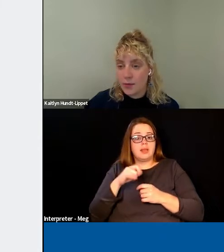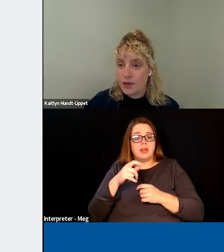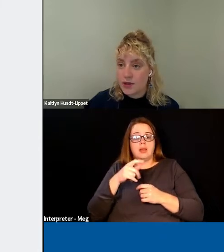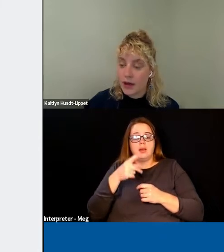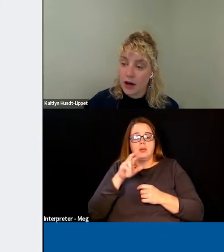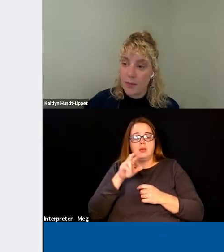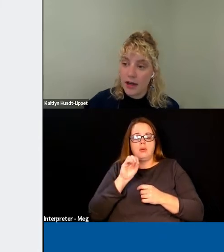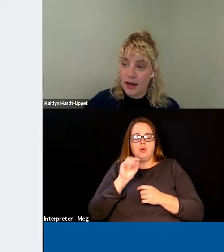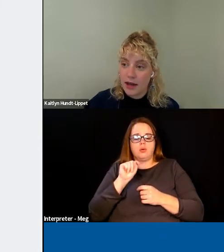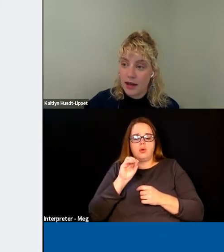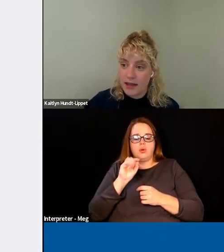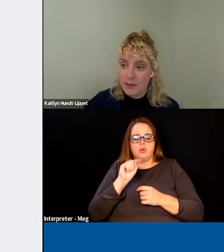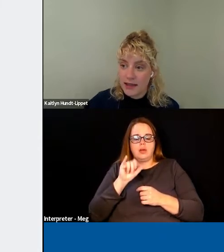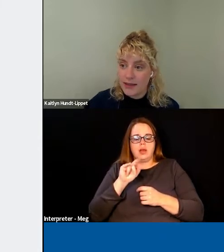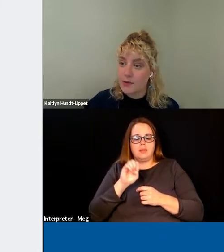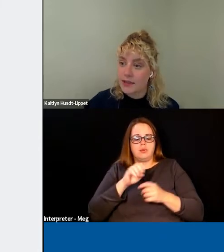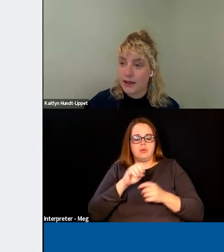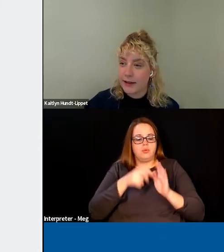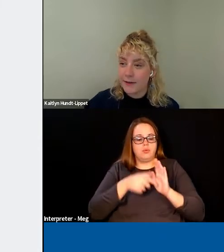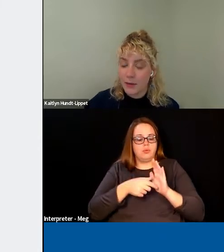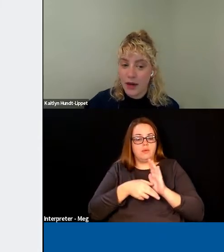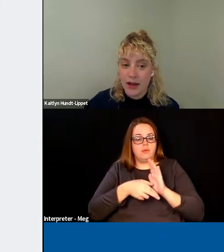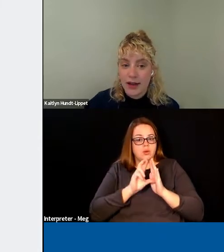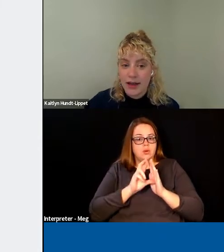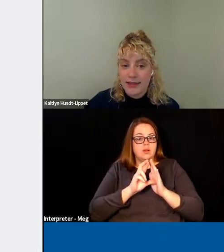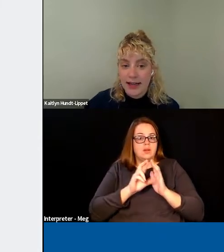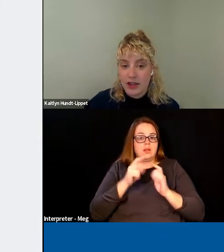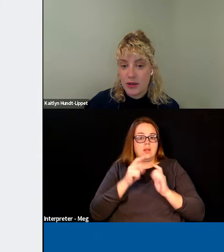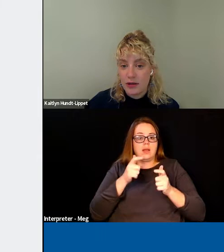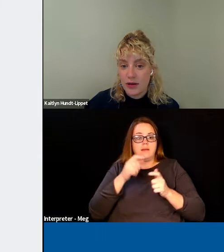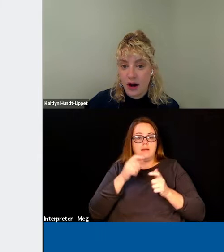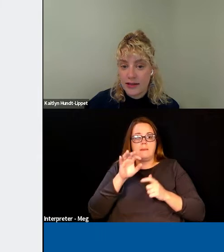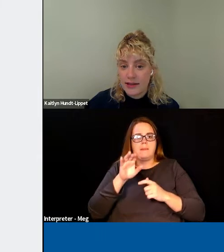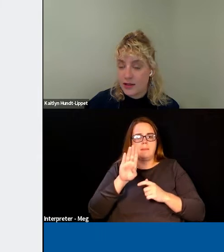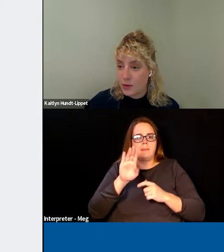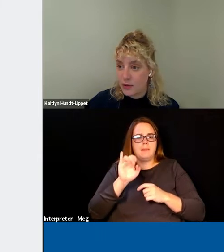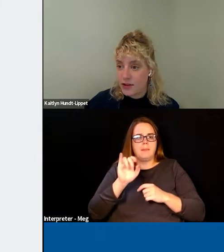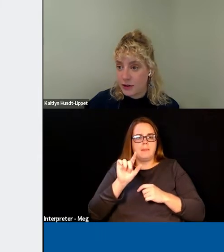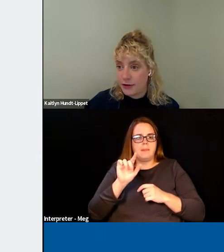which is quite common in tech spaces with something like Figma, it's actually not designed to work with screen,